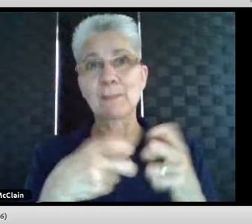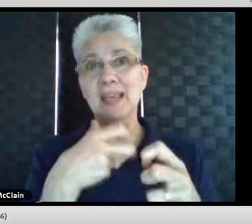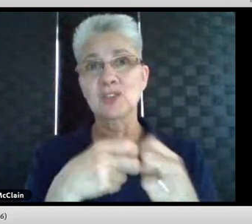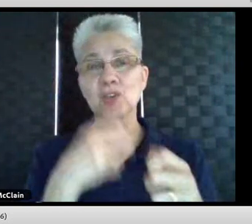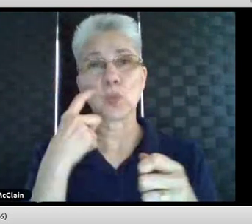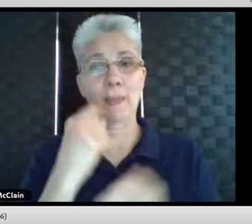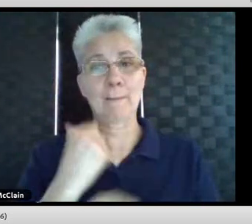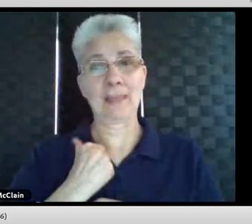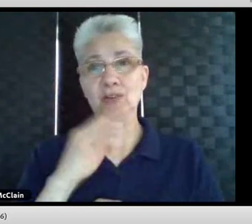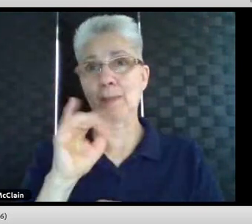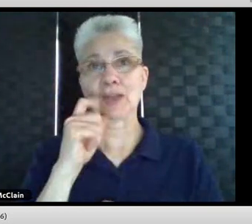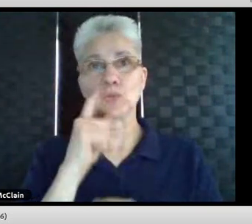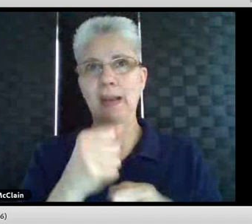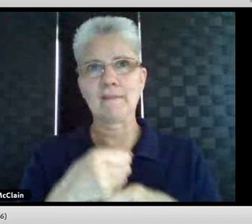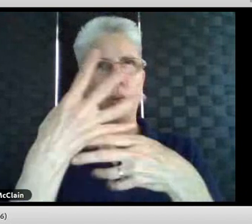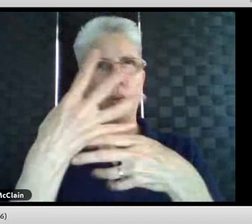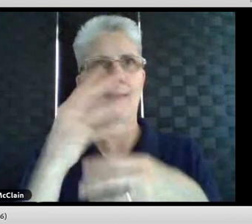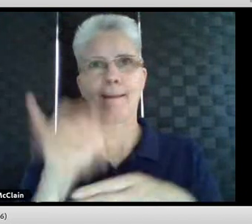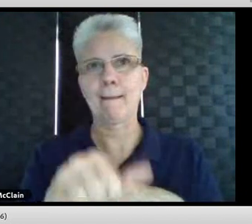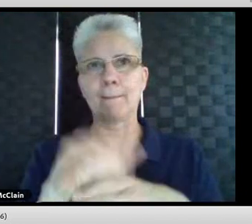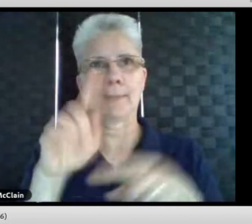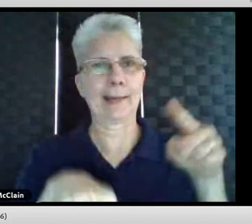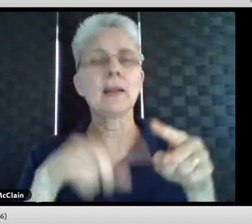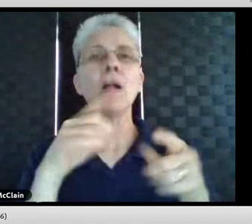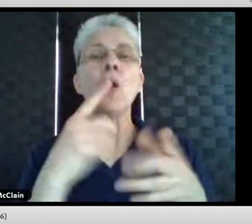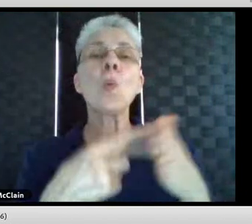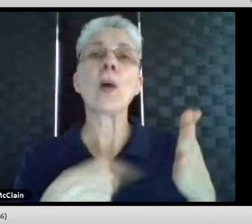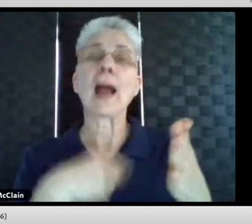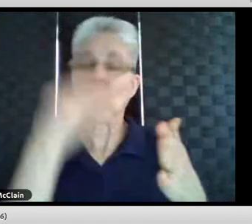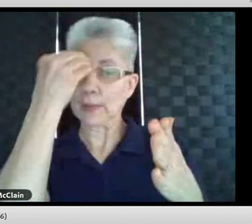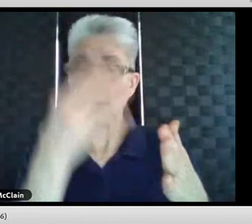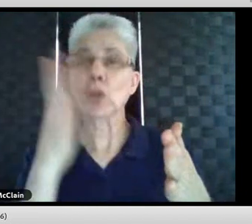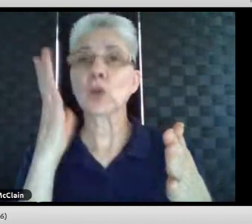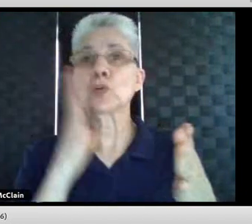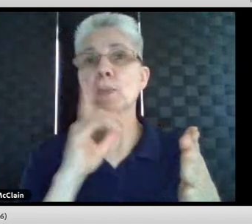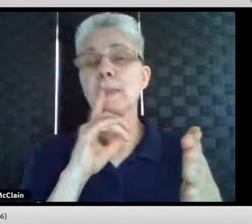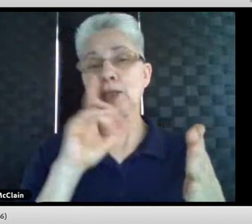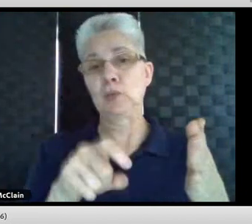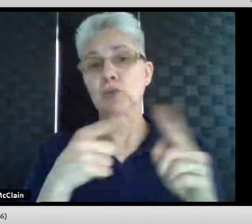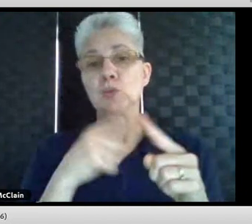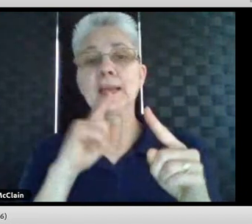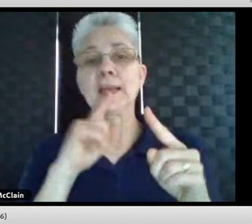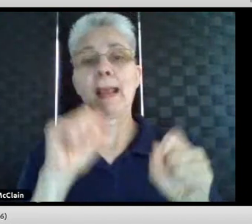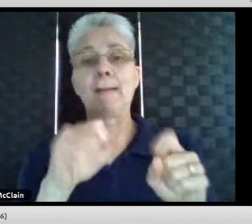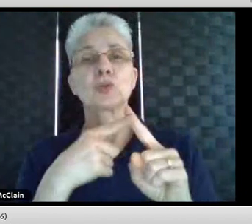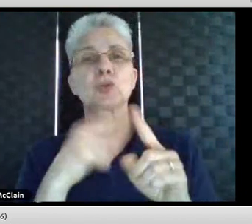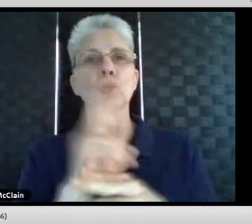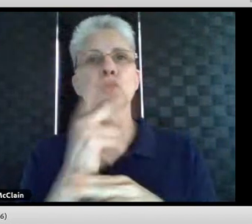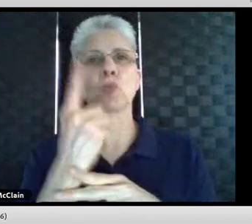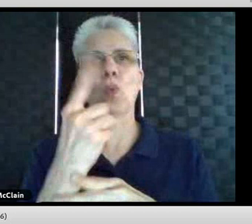You can't even get on! What I would say, it used to be you needed to be able to use one Web browser,